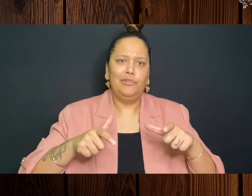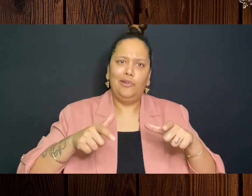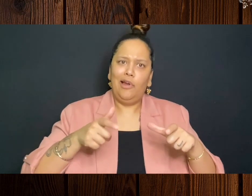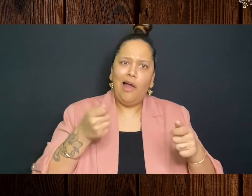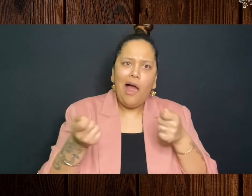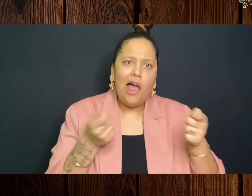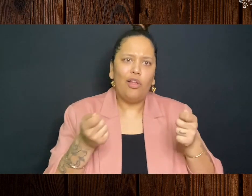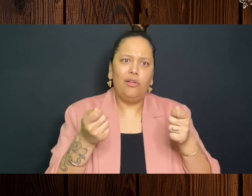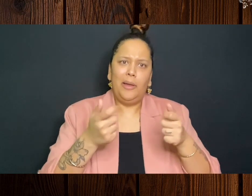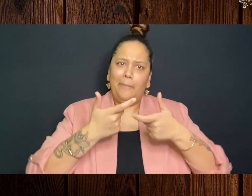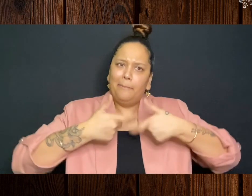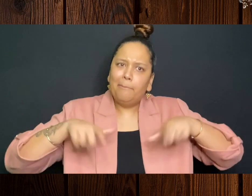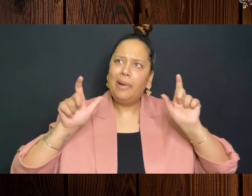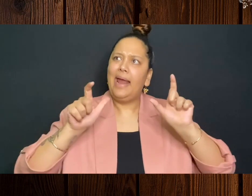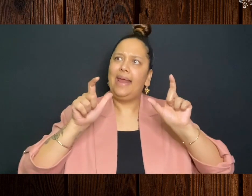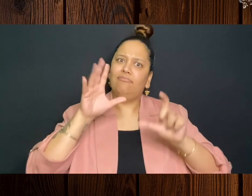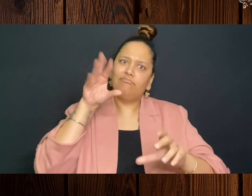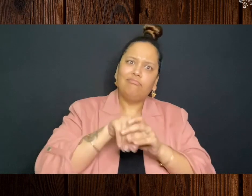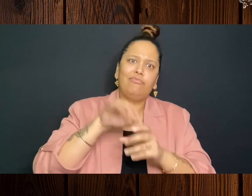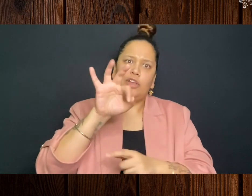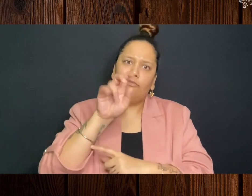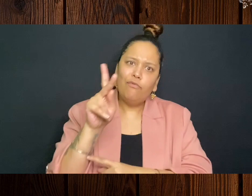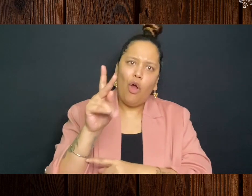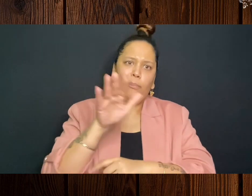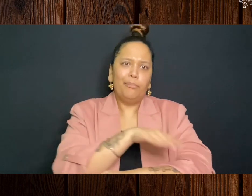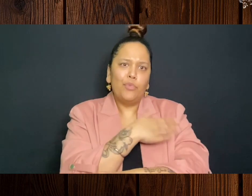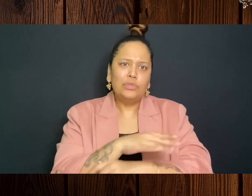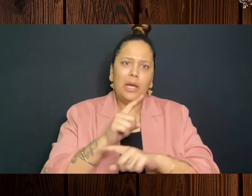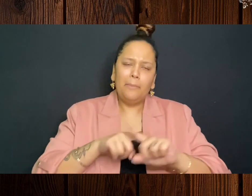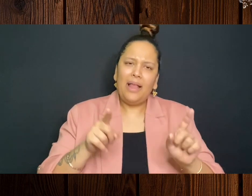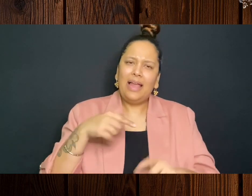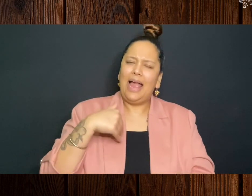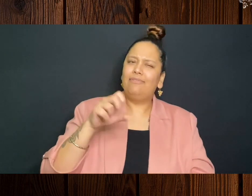biggest song in folk music. And then there's a stigma in folk